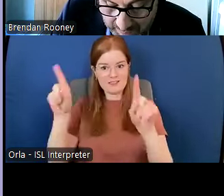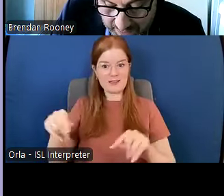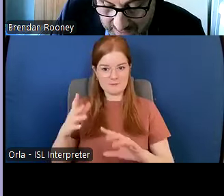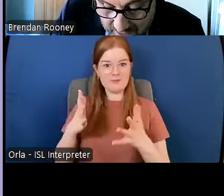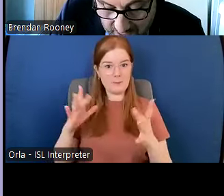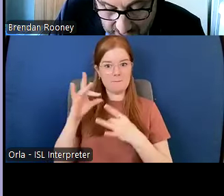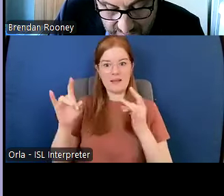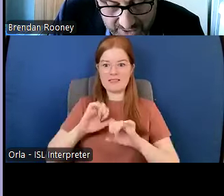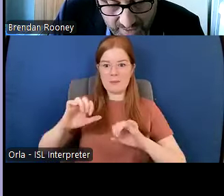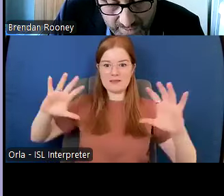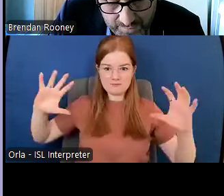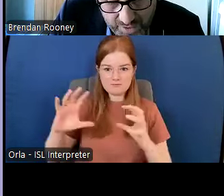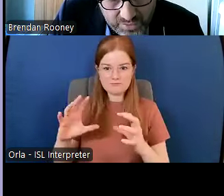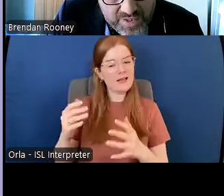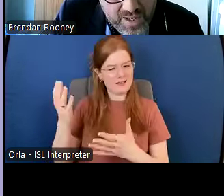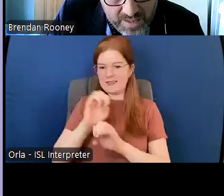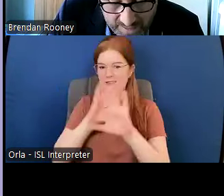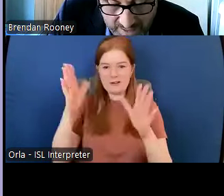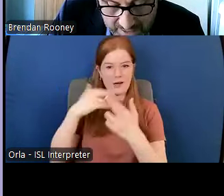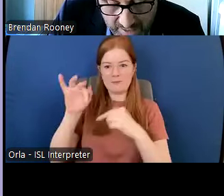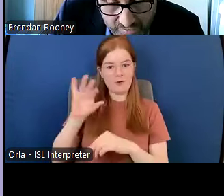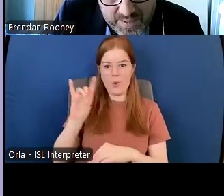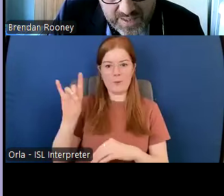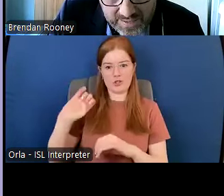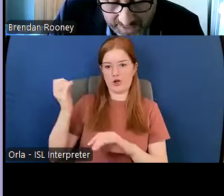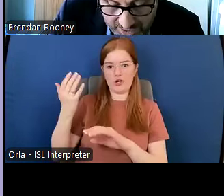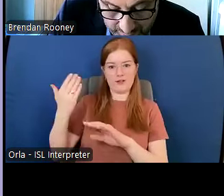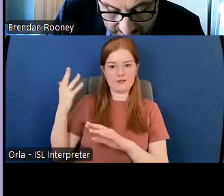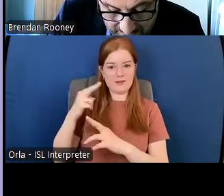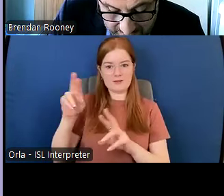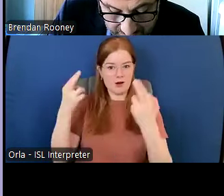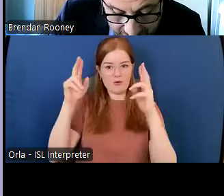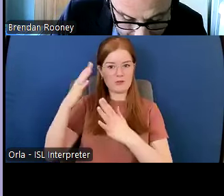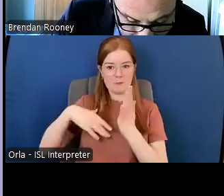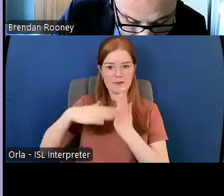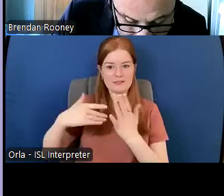space and are clearly derived from Hone's earlier non-representational paintings. The